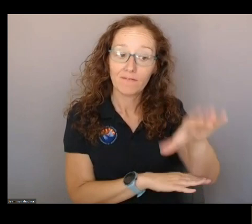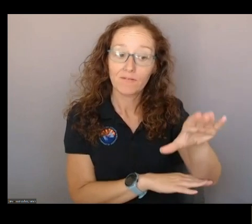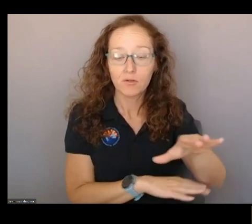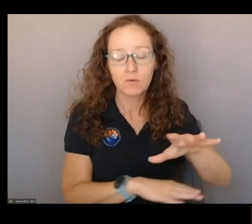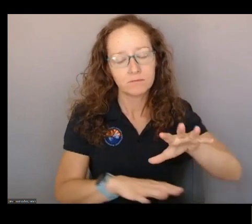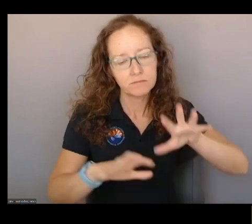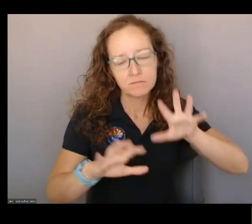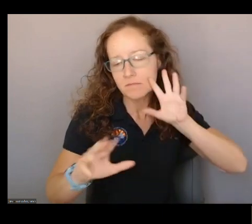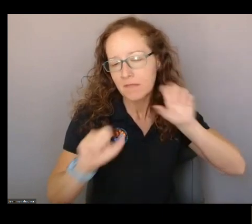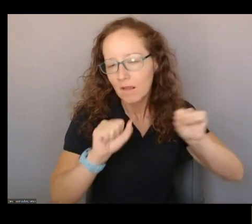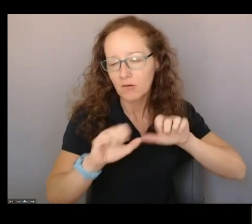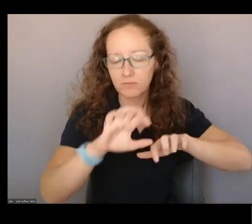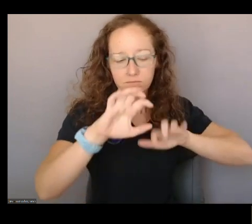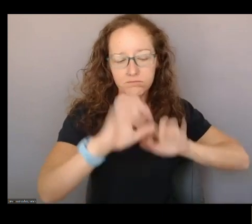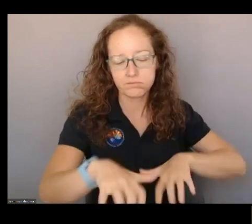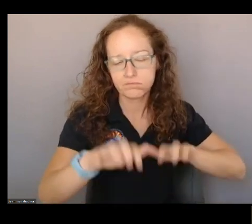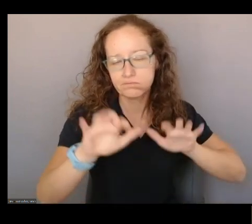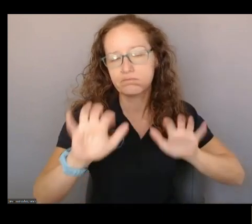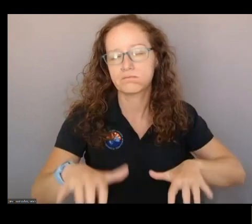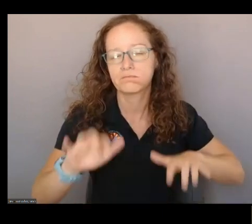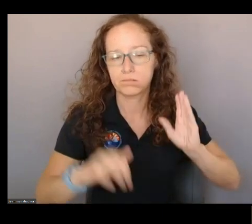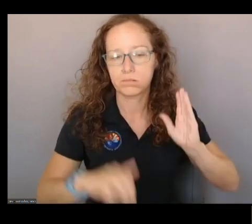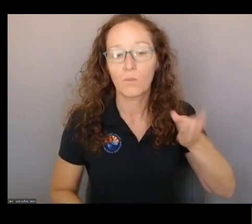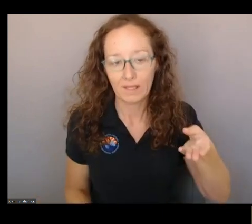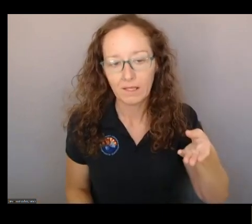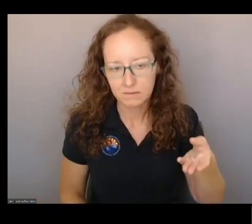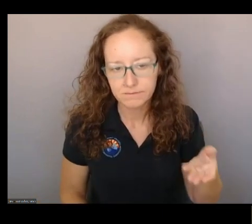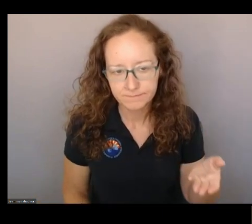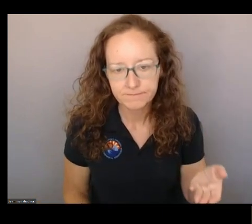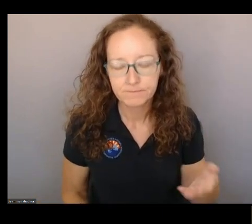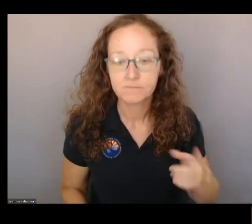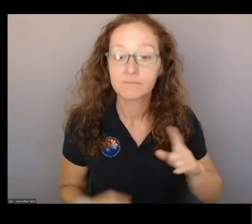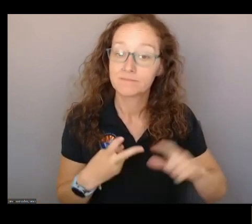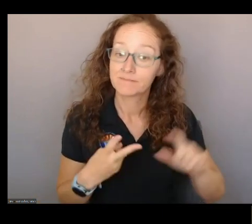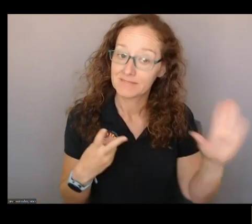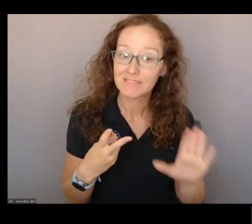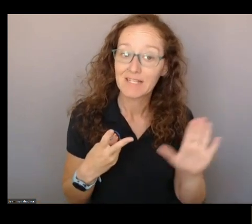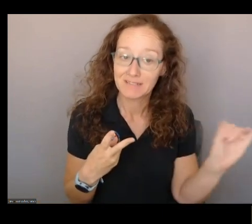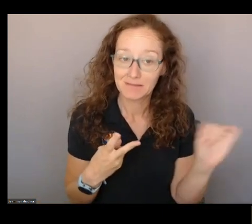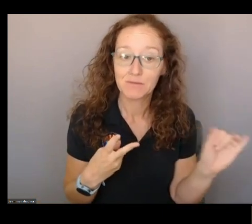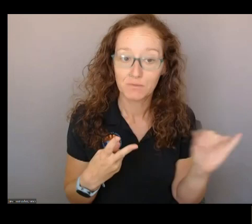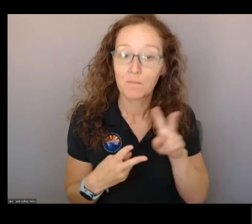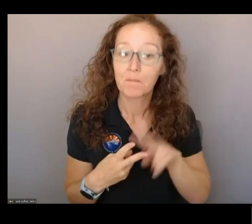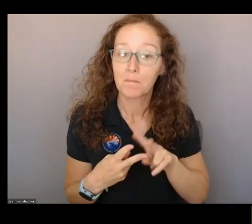you know, we're also going to see Sunday too. Sunday and Saturday are both going to be days where we're going to be